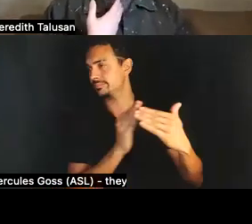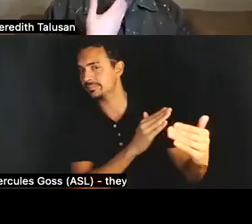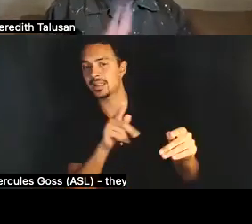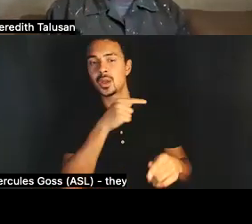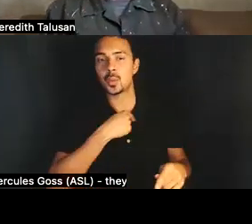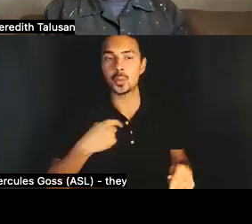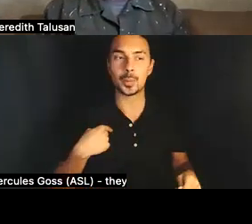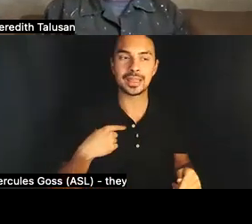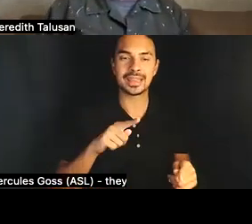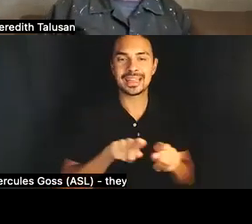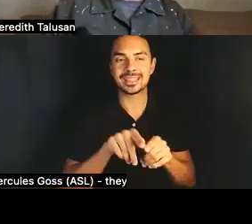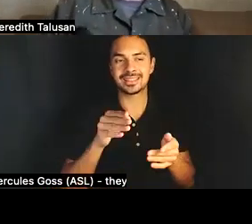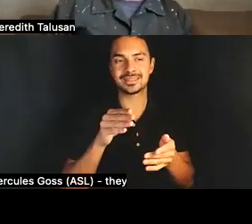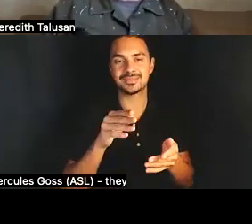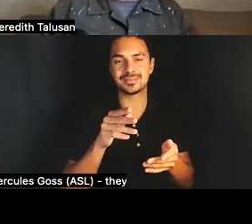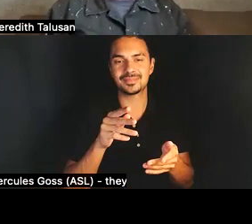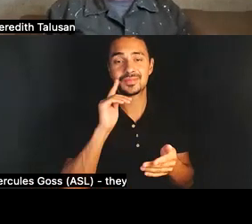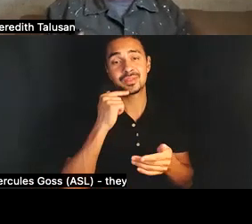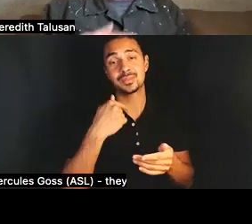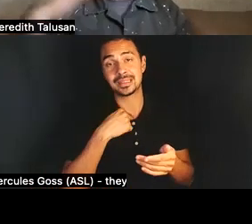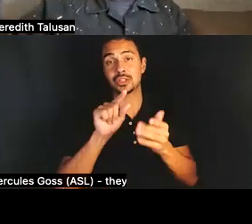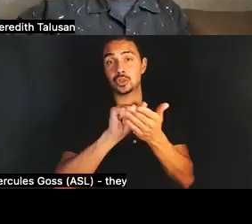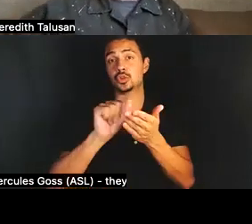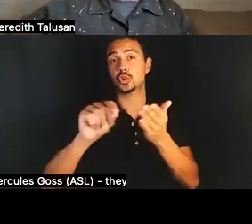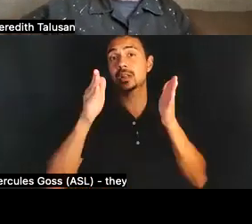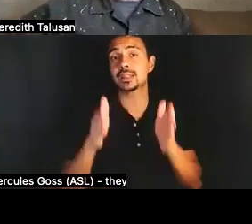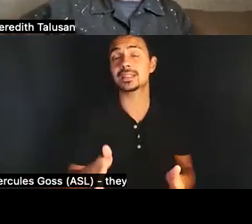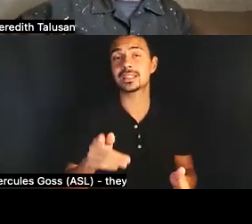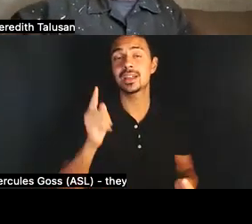As a journalist, for me, that was the case with Twitter.